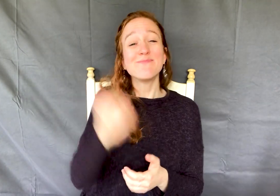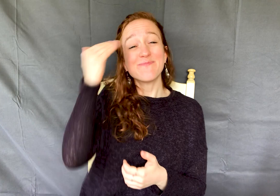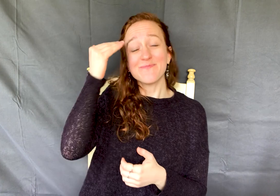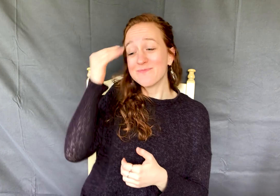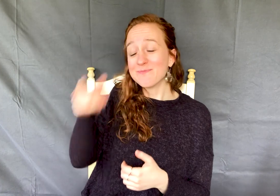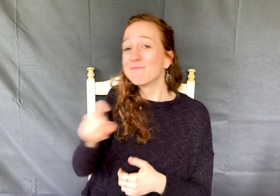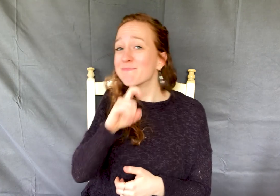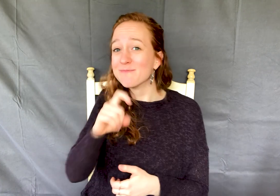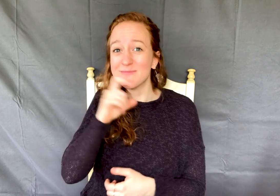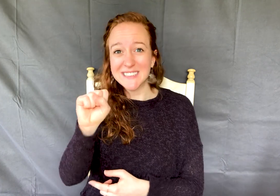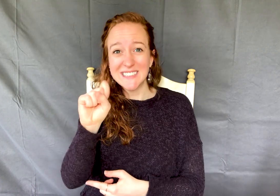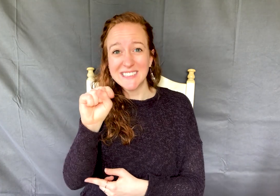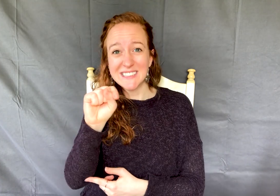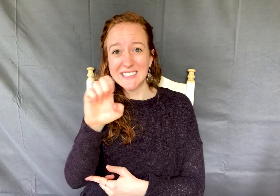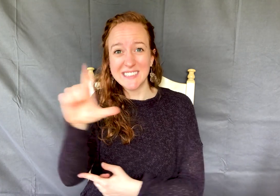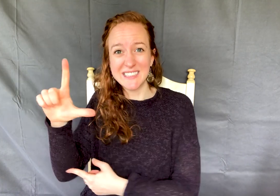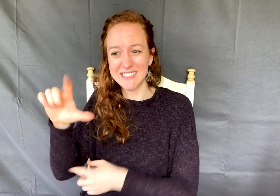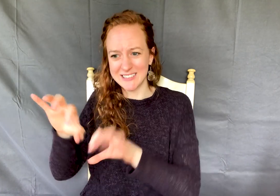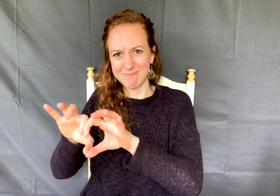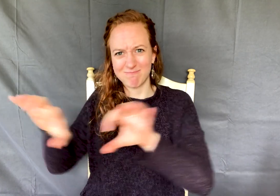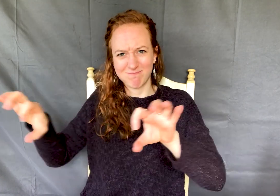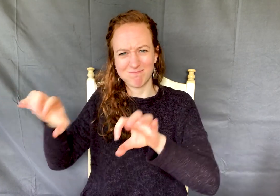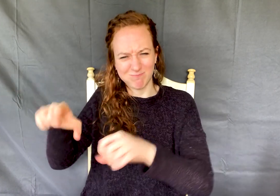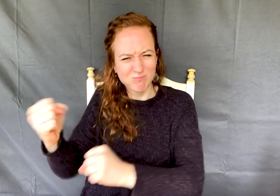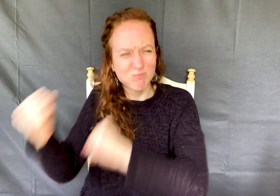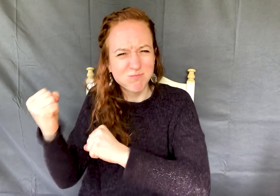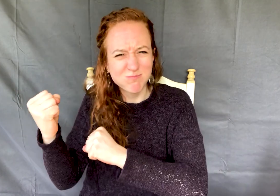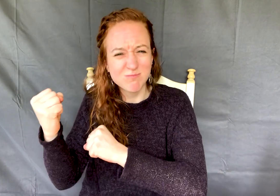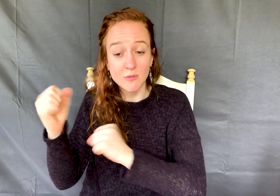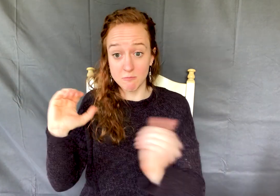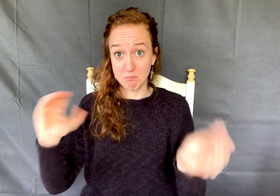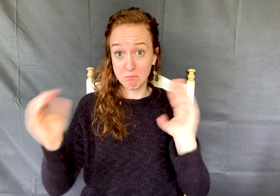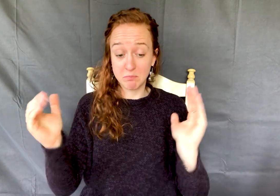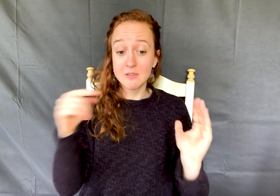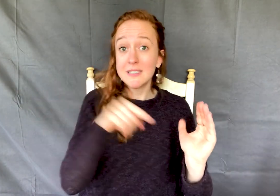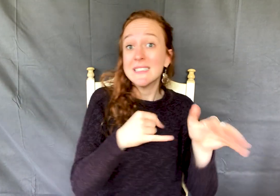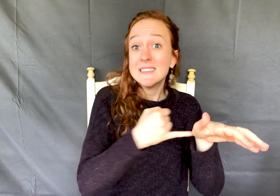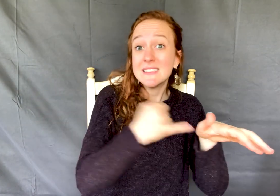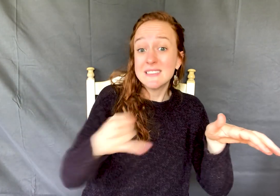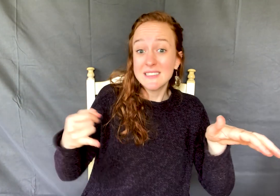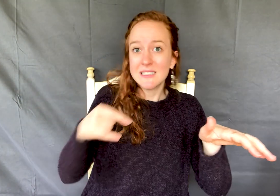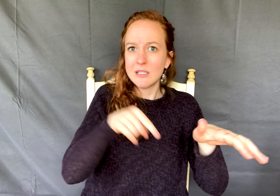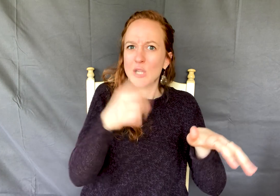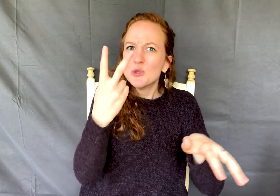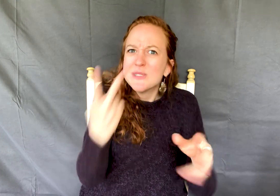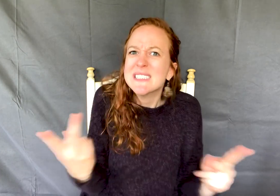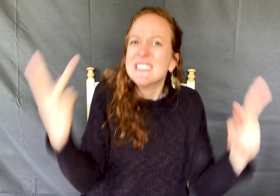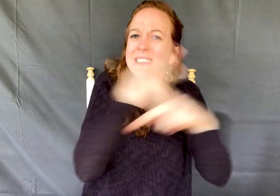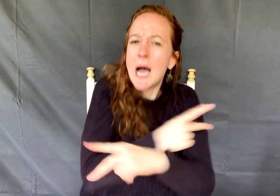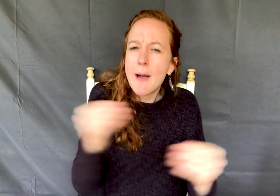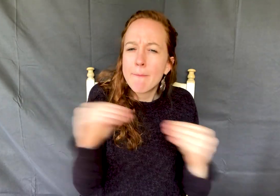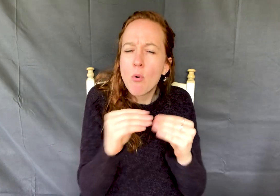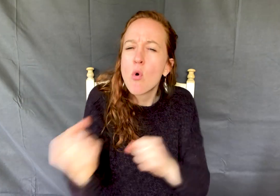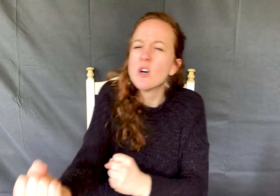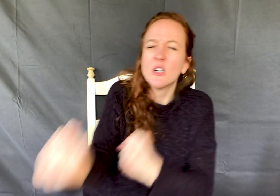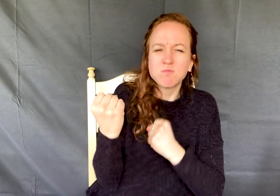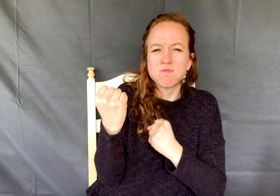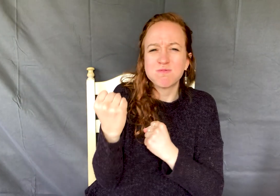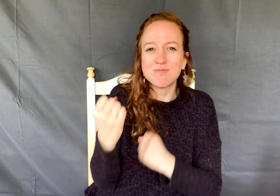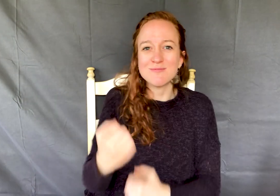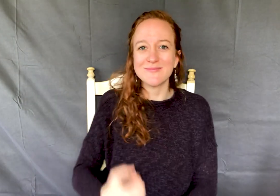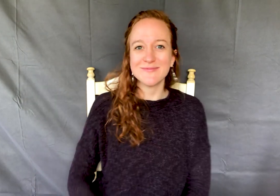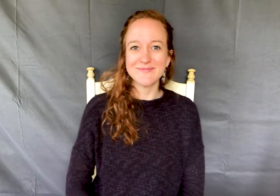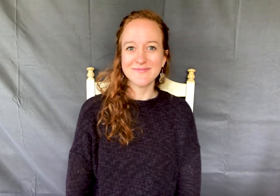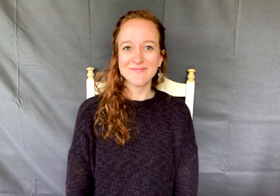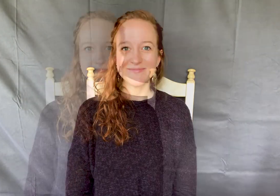This amazing material is about twice as strong as steel.